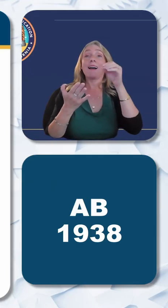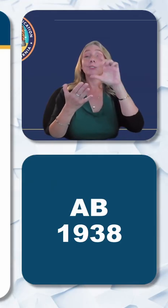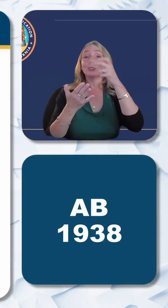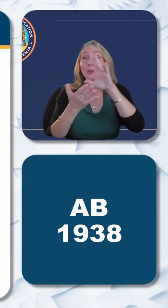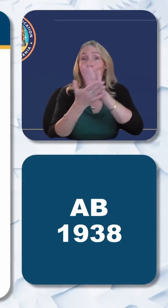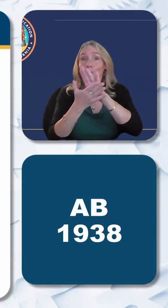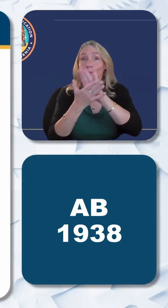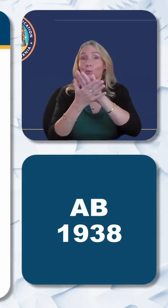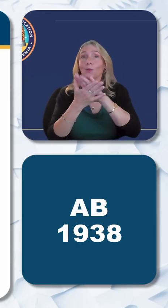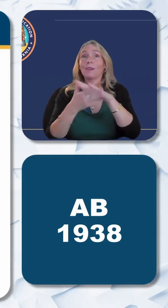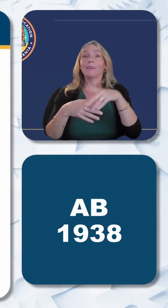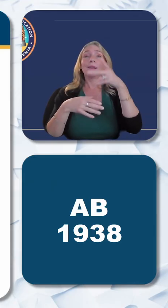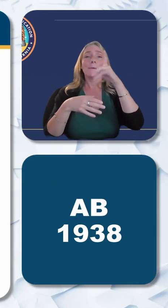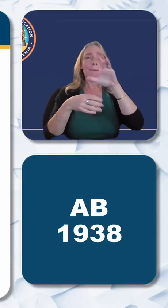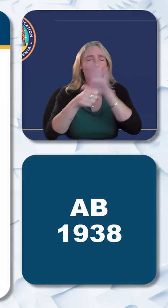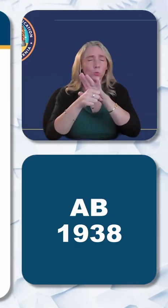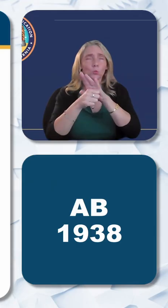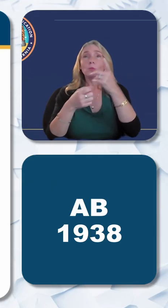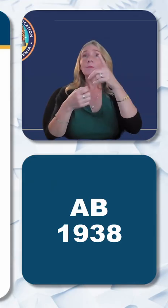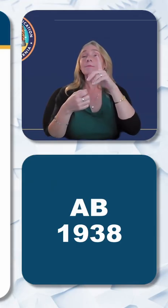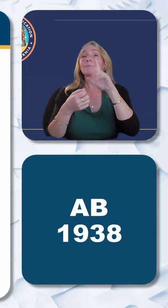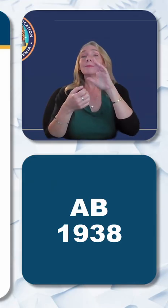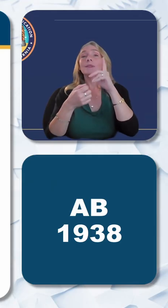Are you working with the state special schools, charter schools,